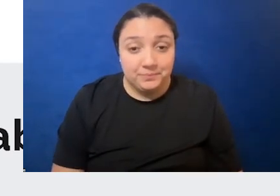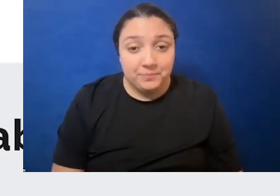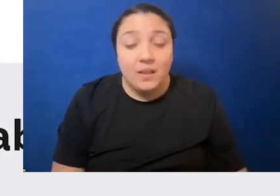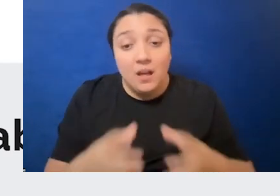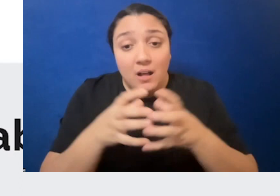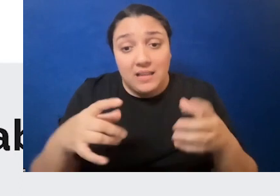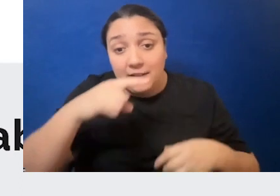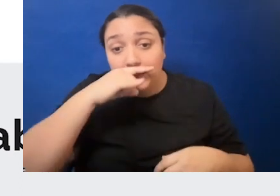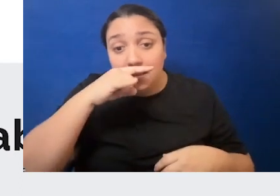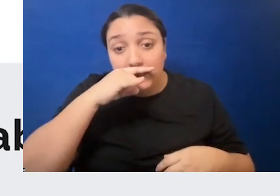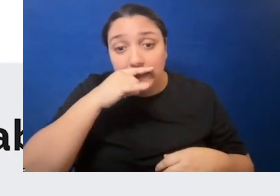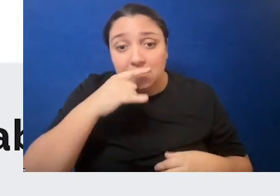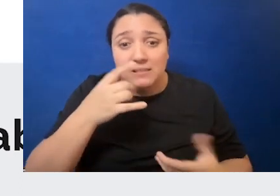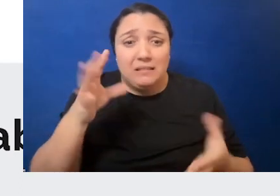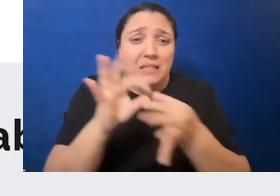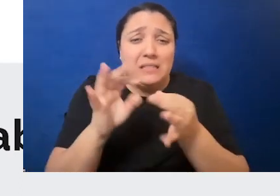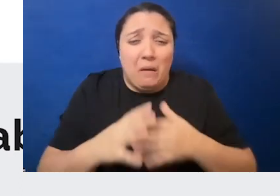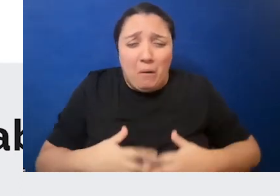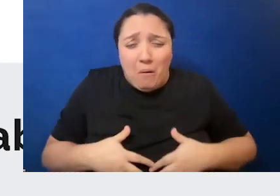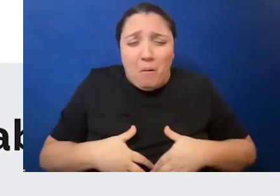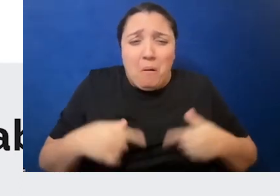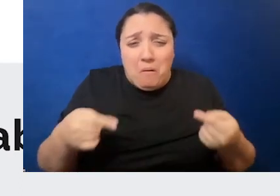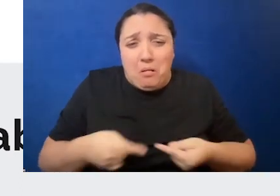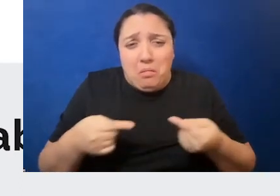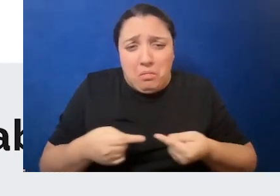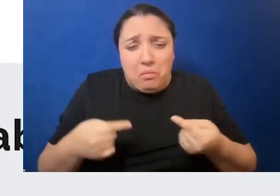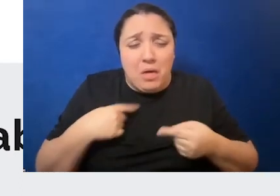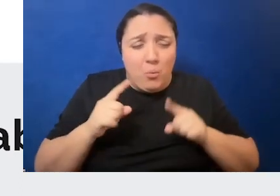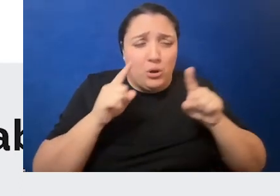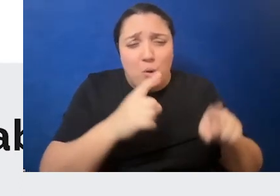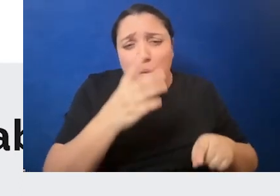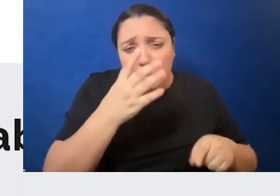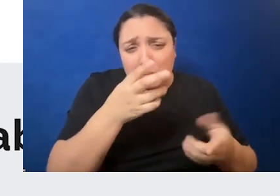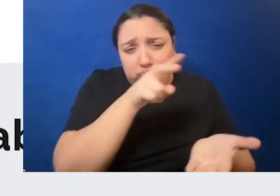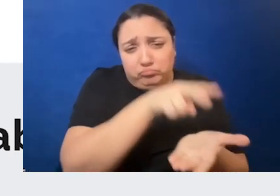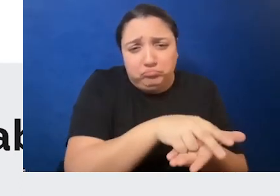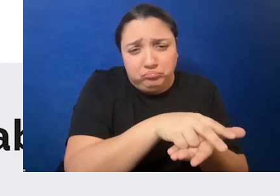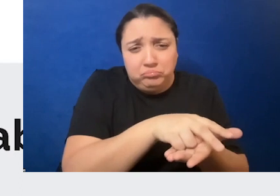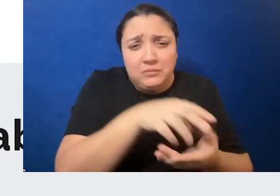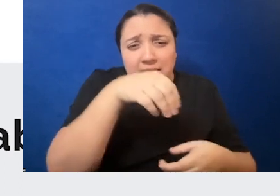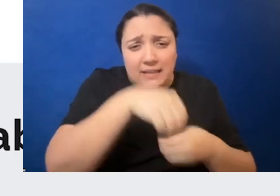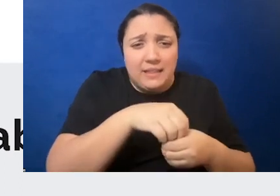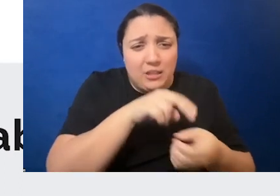A LOT OF KIDS THAT HAVE THE AILMENTS MY STOMACH HURTS, I